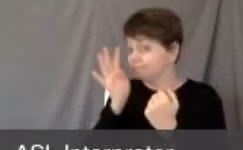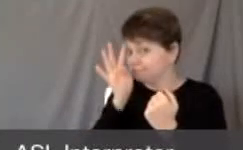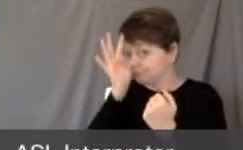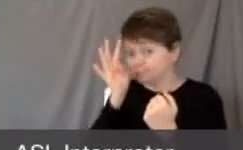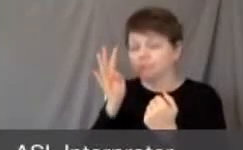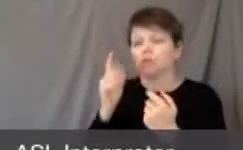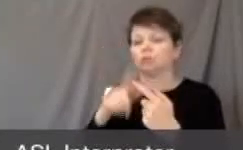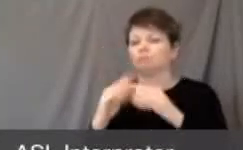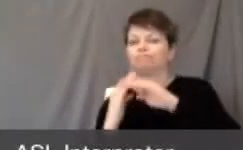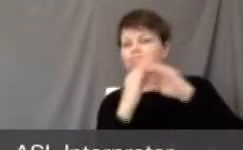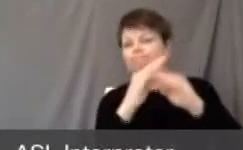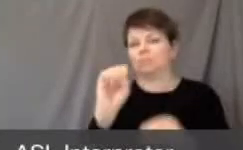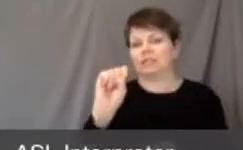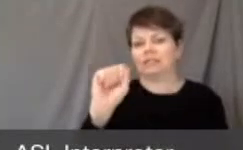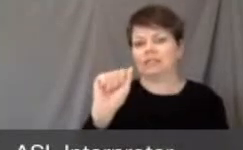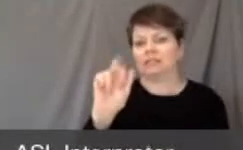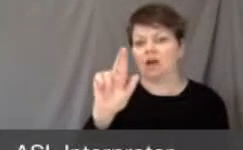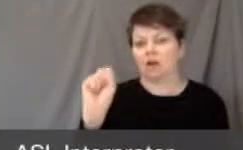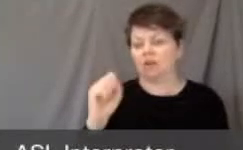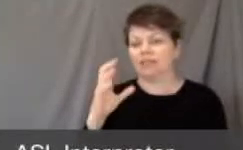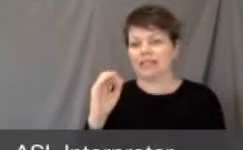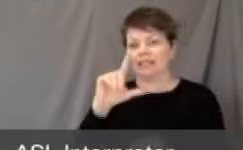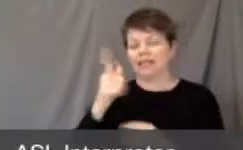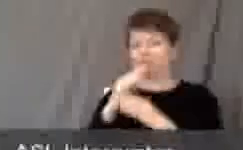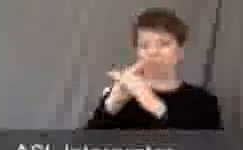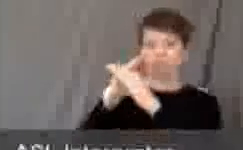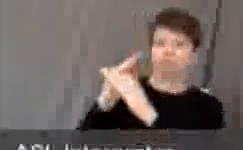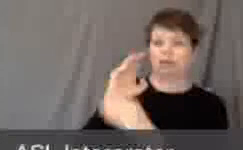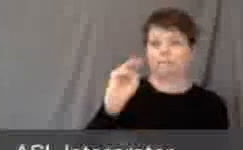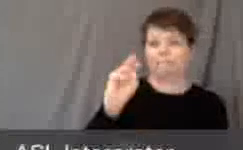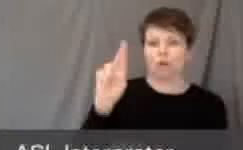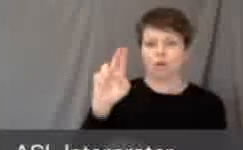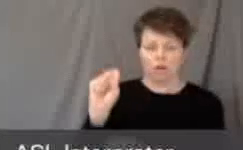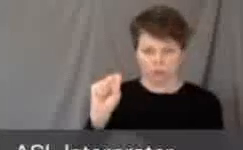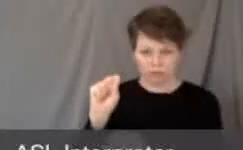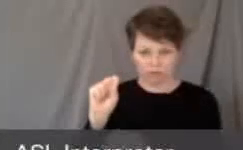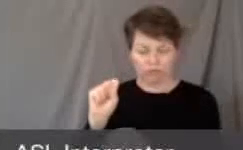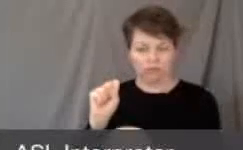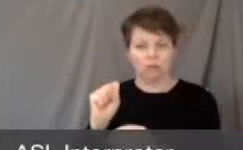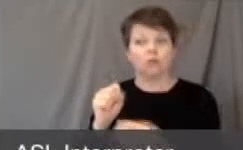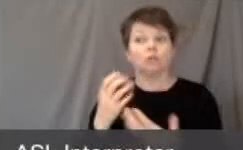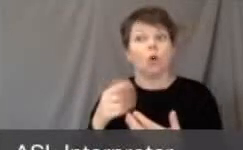outbreak and then the murders outbreak so they have actually had people undergoing clinical